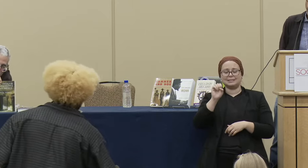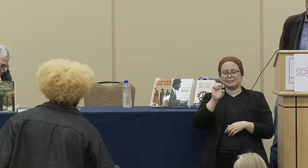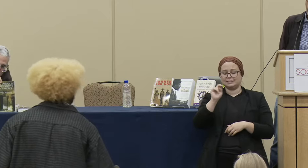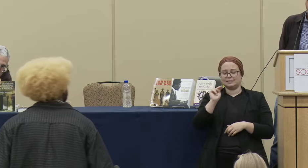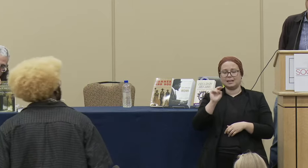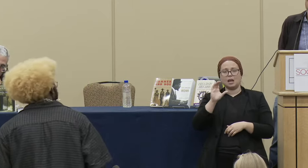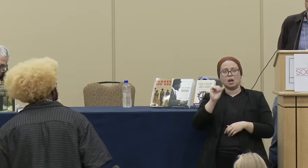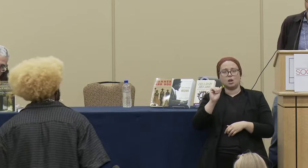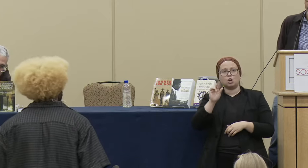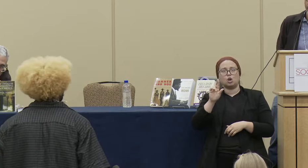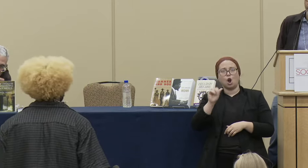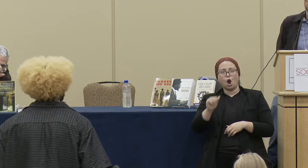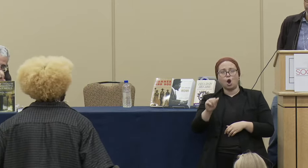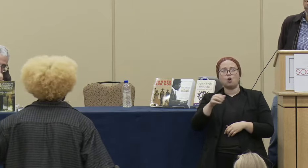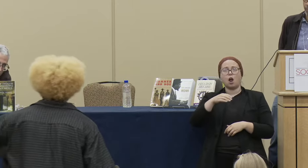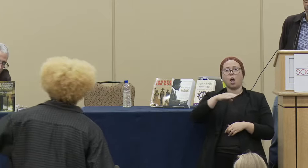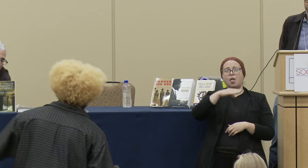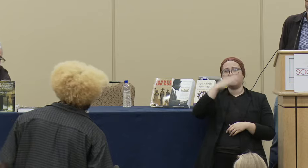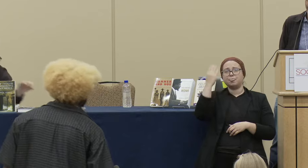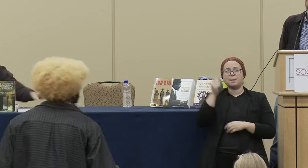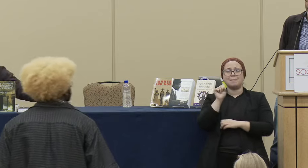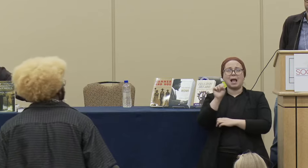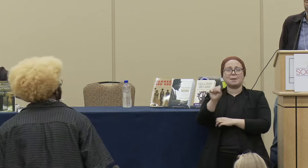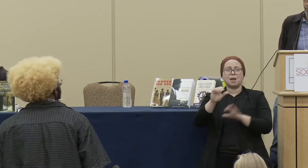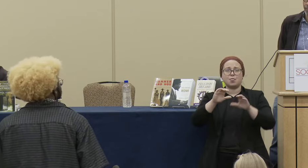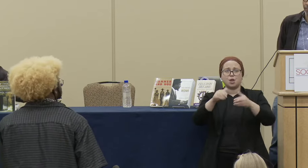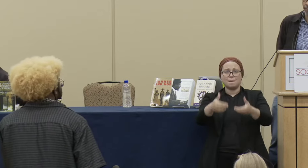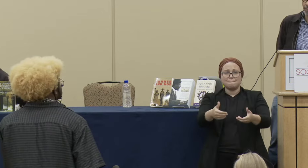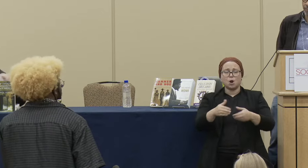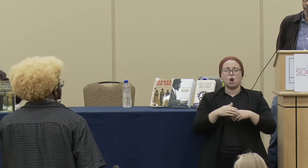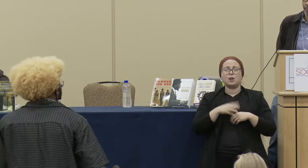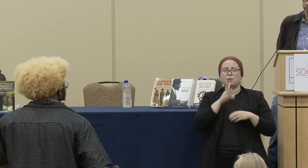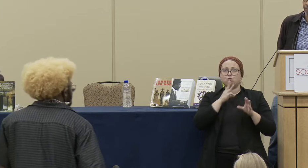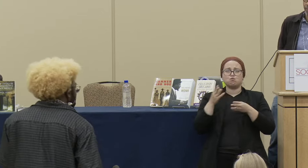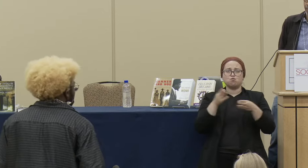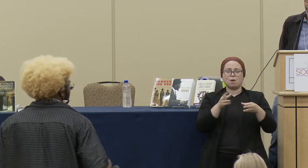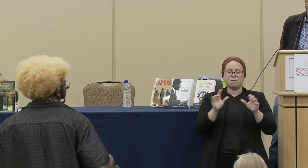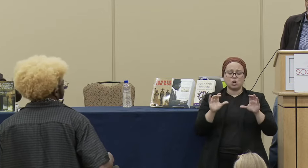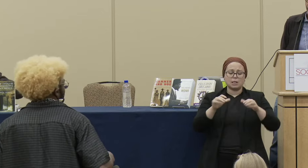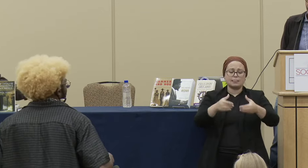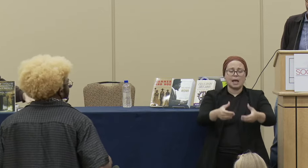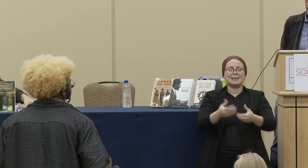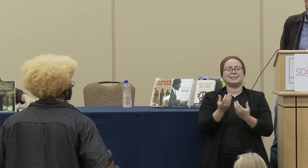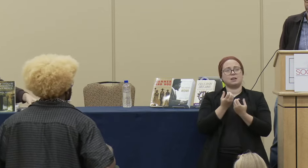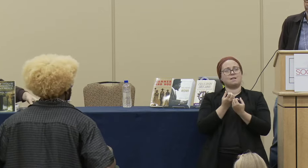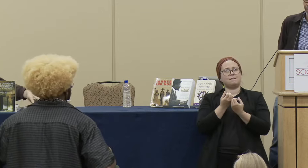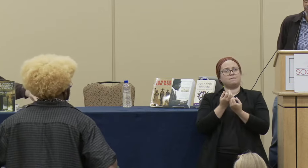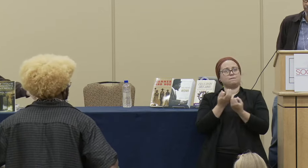Marx . The Black Panther Party, Combahee River Collective,